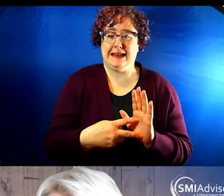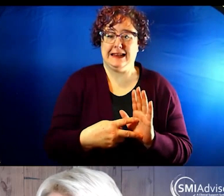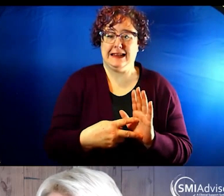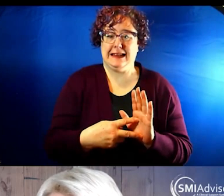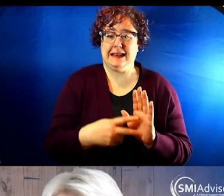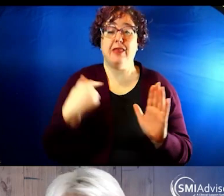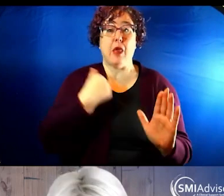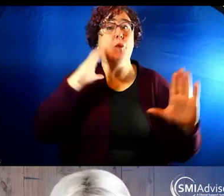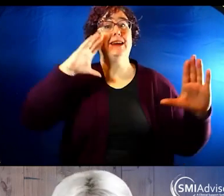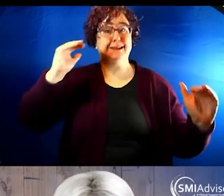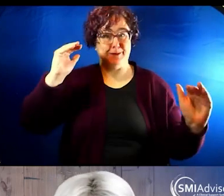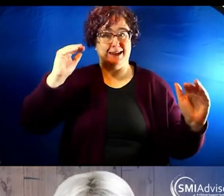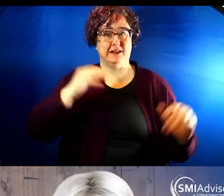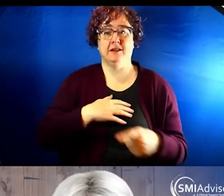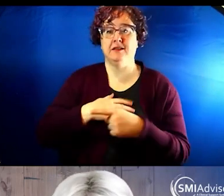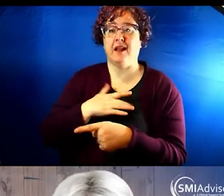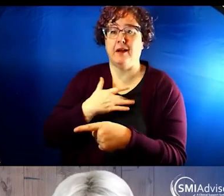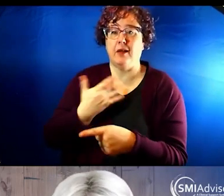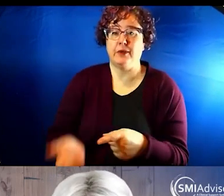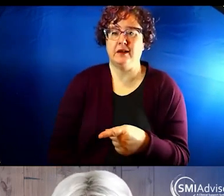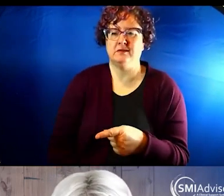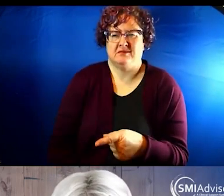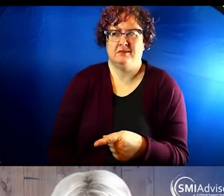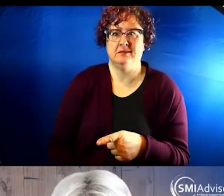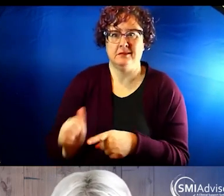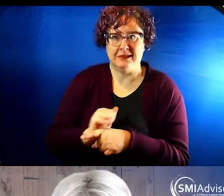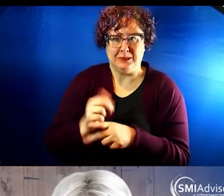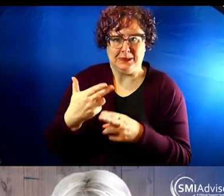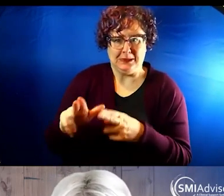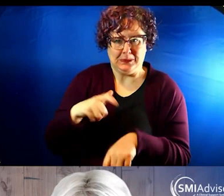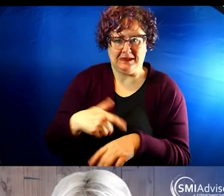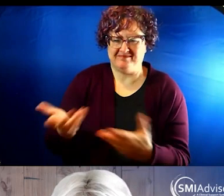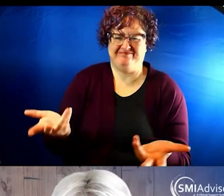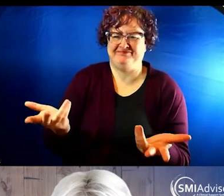THEY FELT THEY TRAINED FOR A SHORT PERIOD OF TIME AND